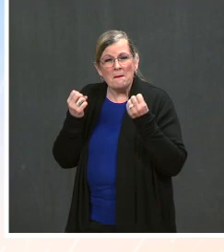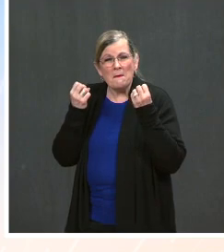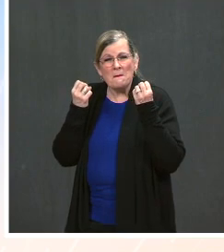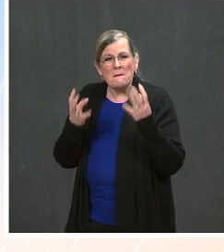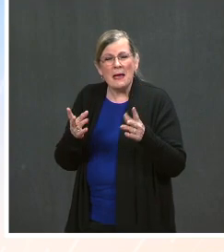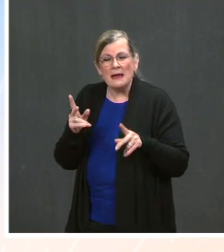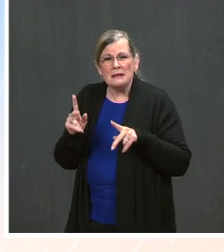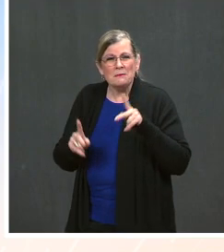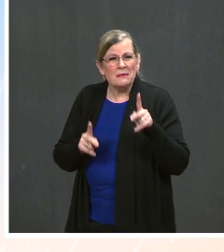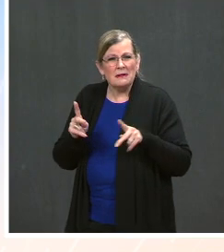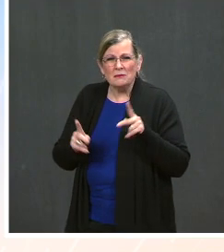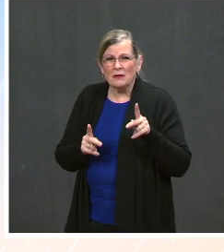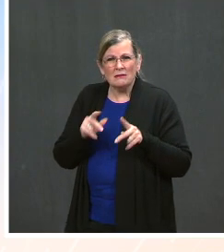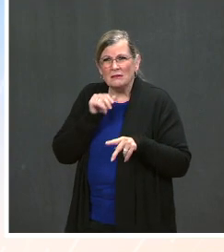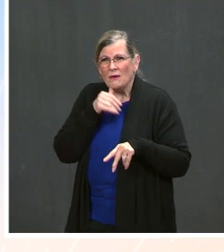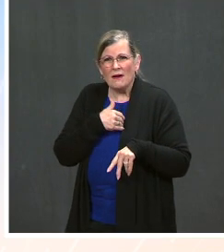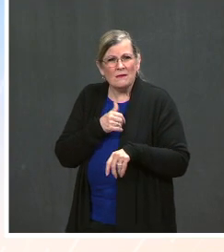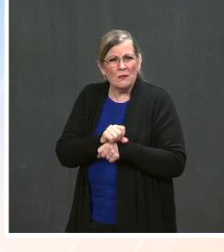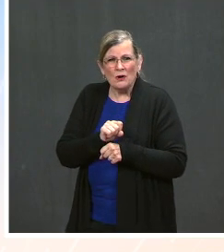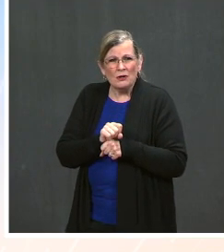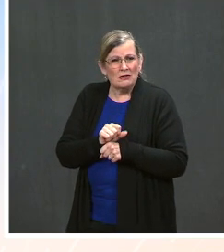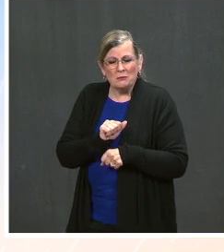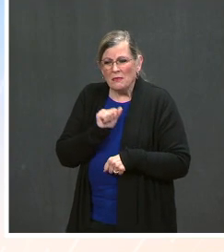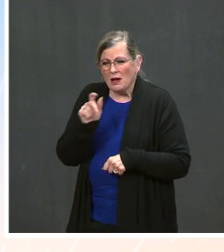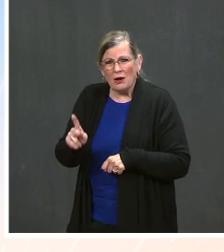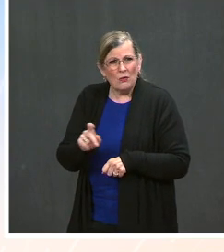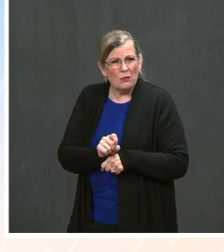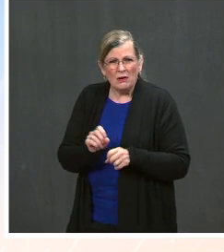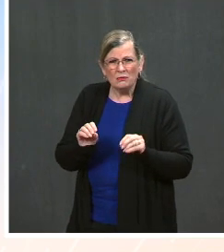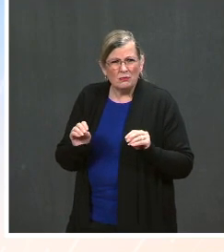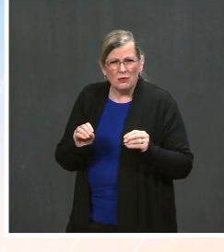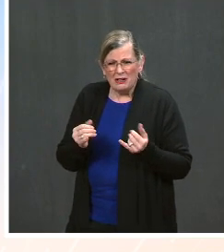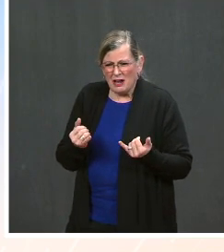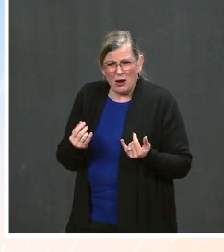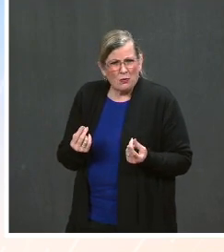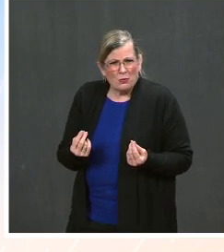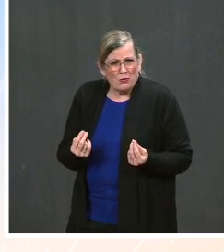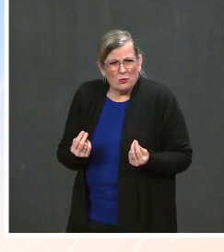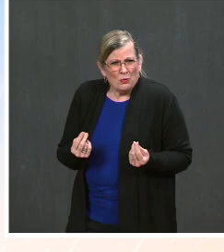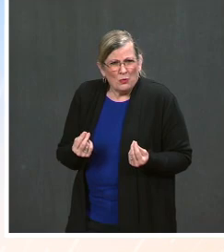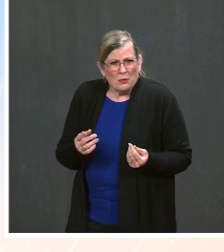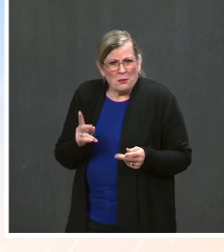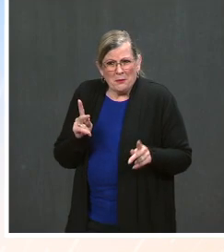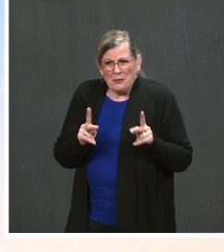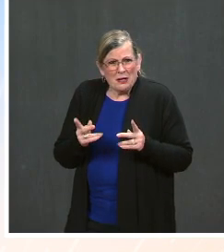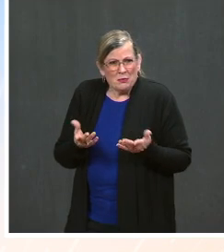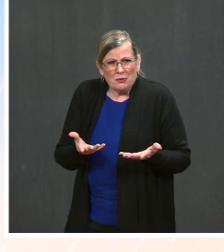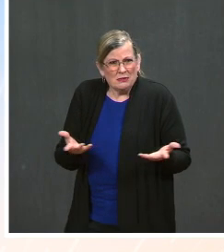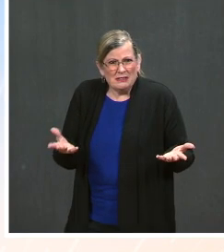any specific efforts underway to help people who are experiencing long-term unemployment? Secretary Walsh: Yeah, I think, you know,